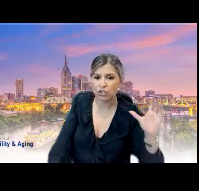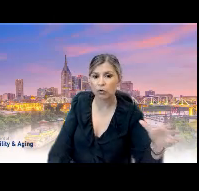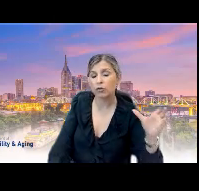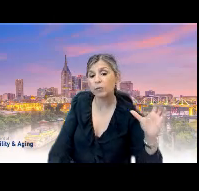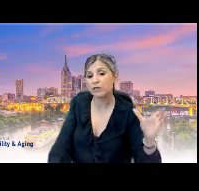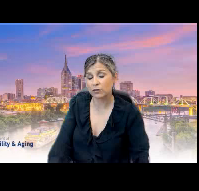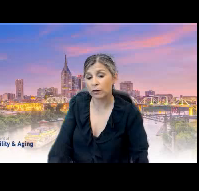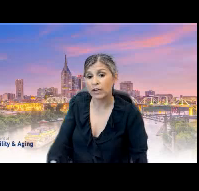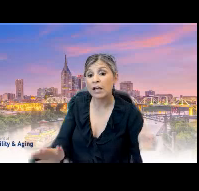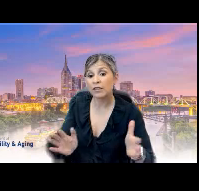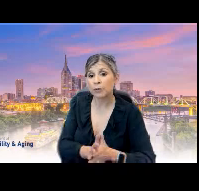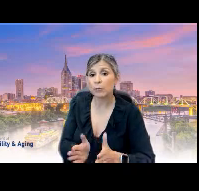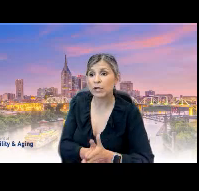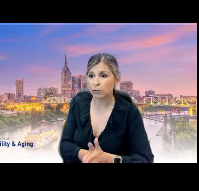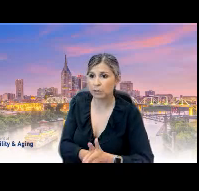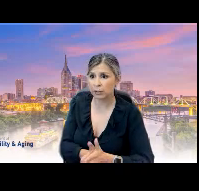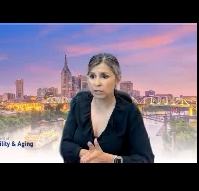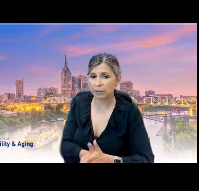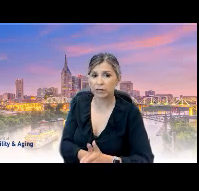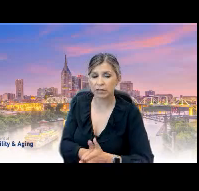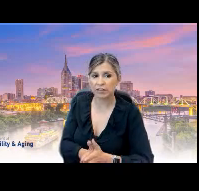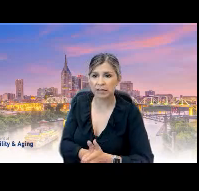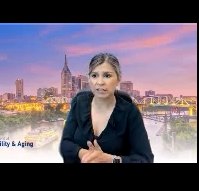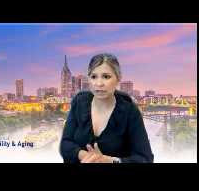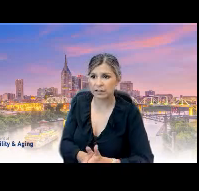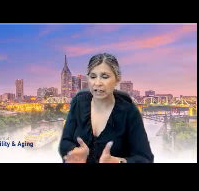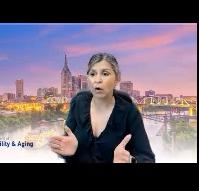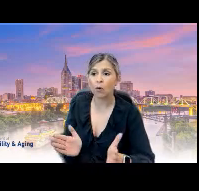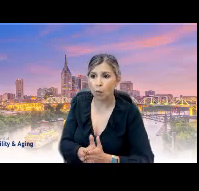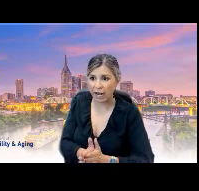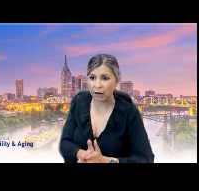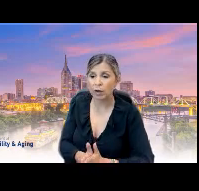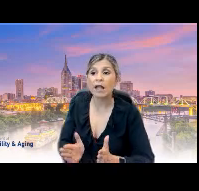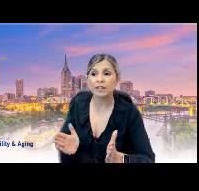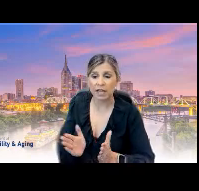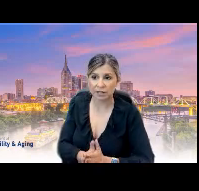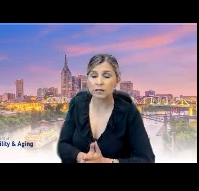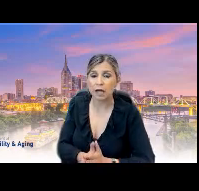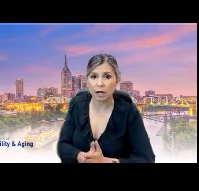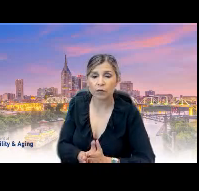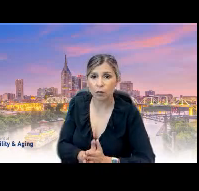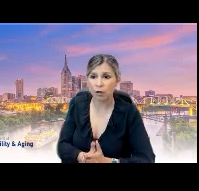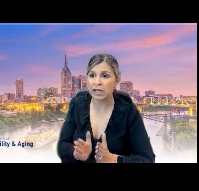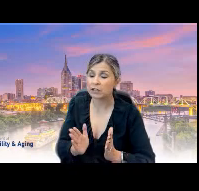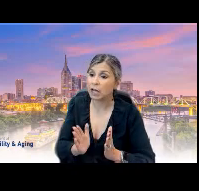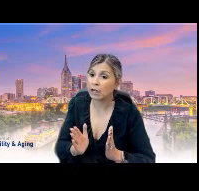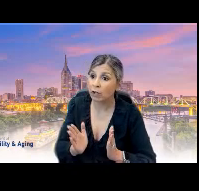So total meals served 3. 3 million meals in the state of Tennessee. Wow, takes a lot of work and a lot of